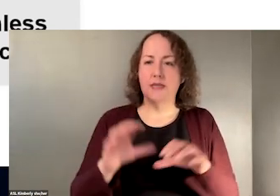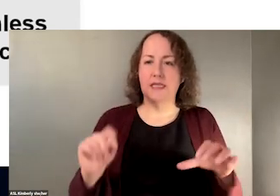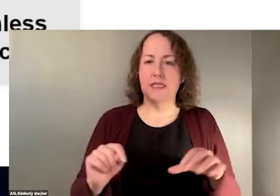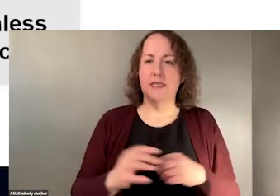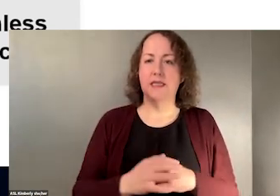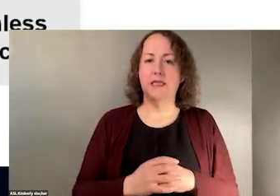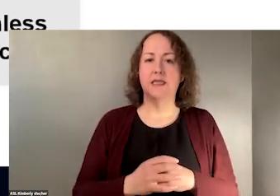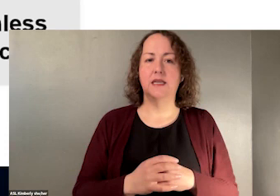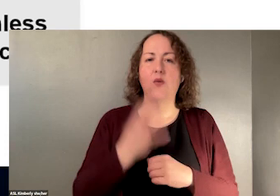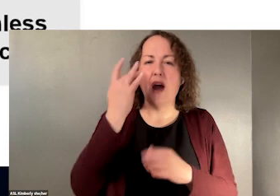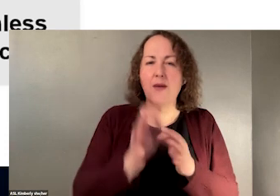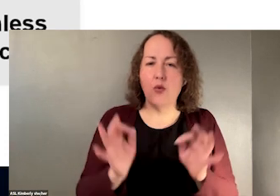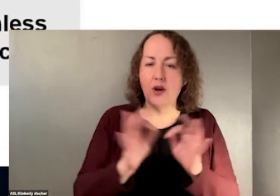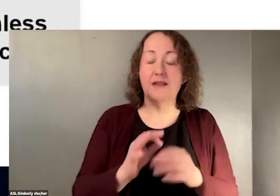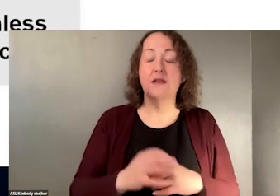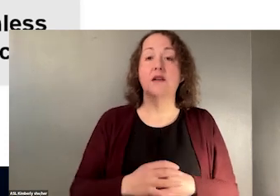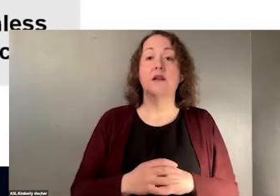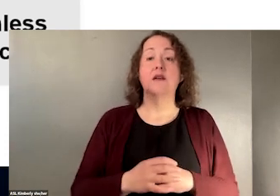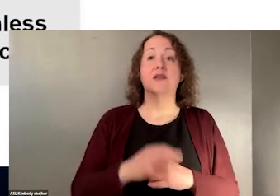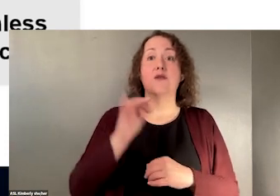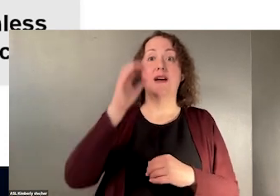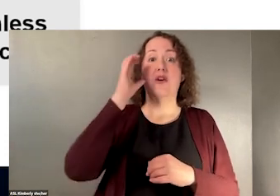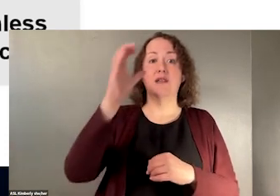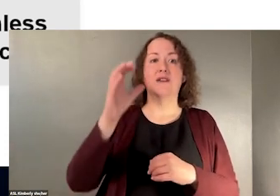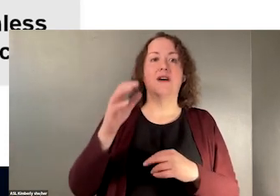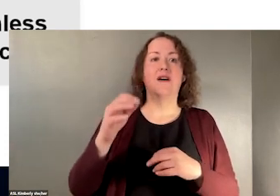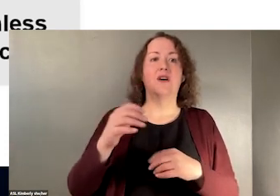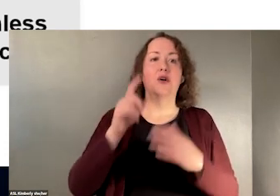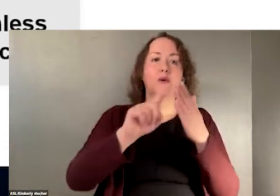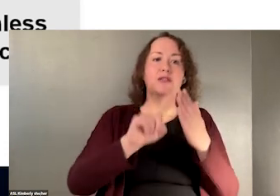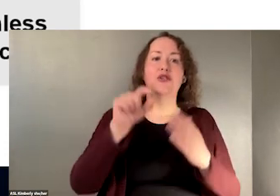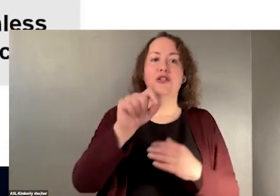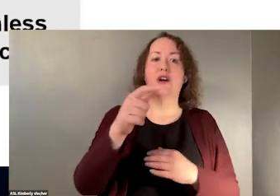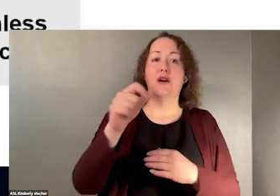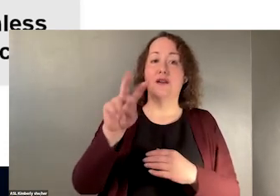So what's really helpful about the concept of Research.gov account management is